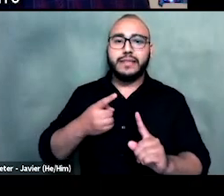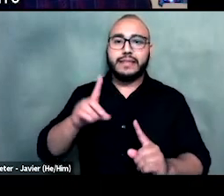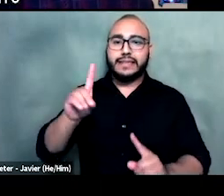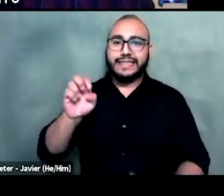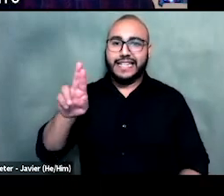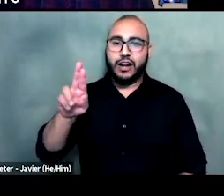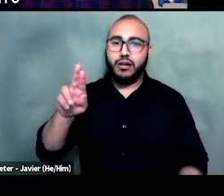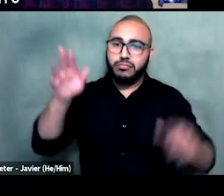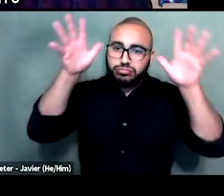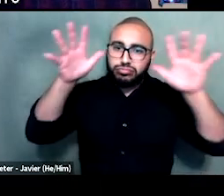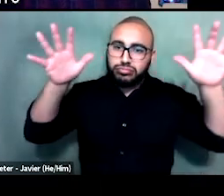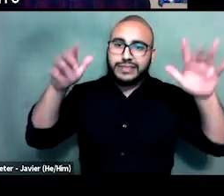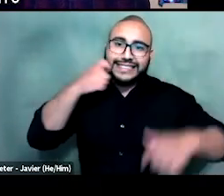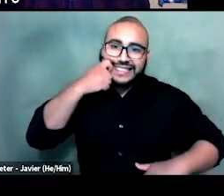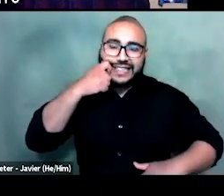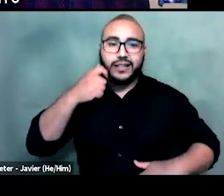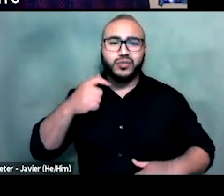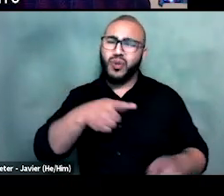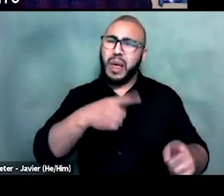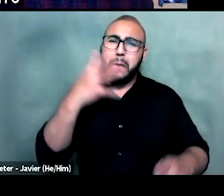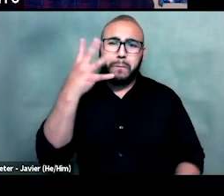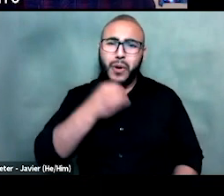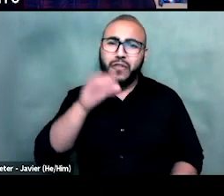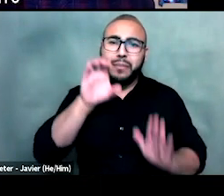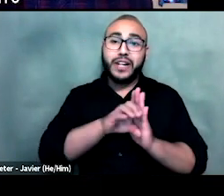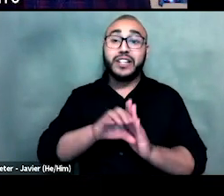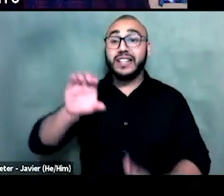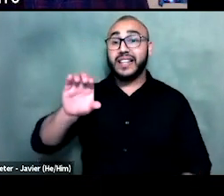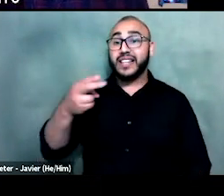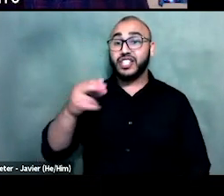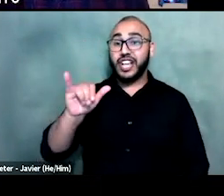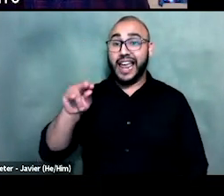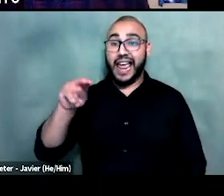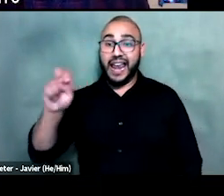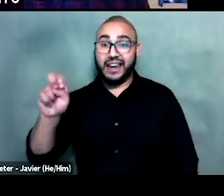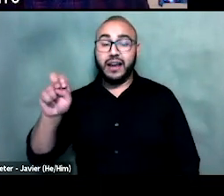just really beautiful picture. The Cheyenne people were also called the beautiful people